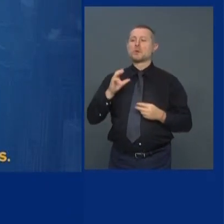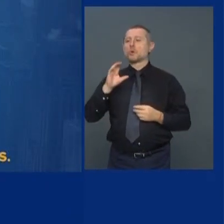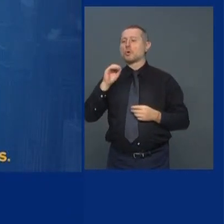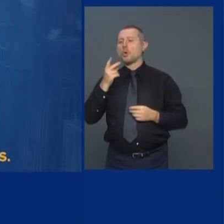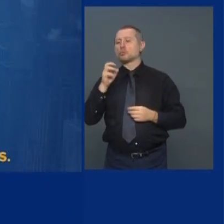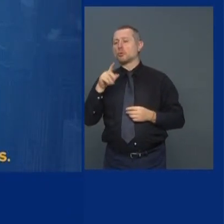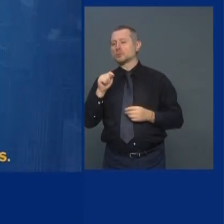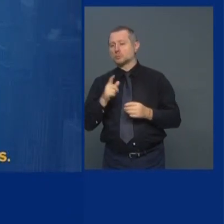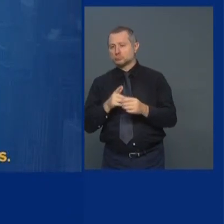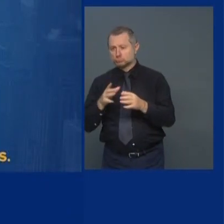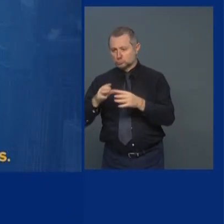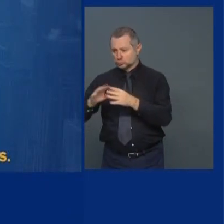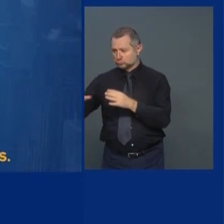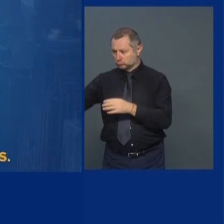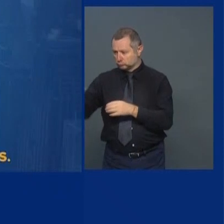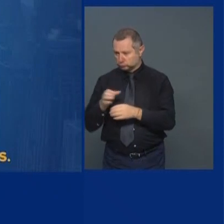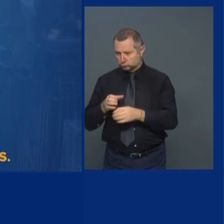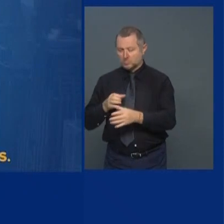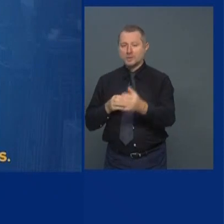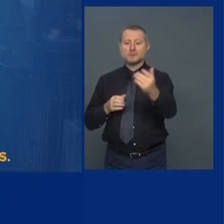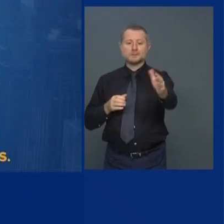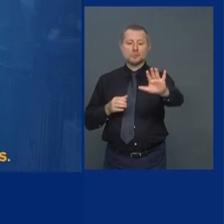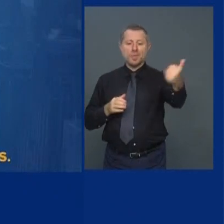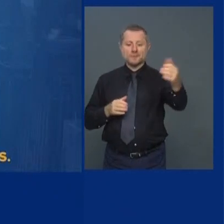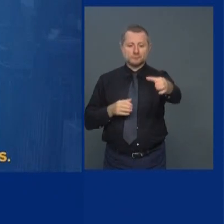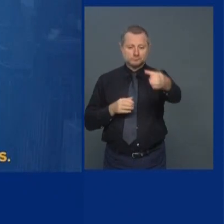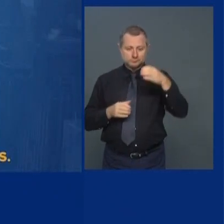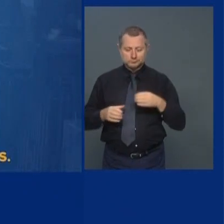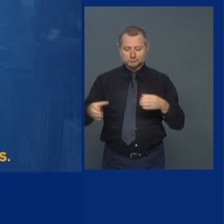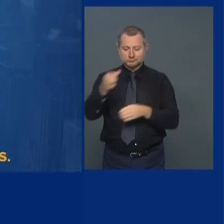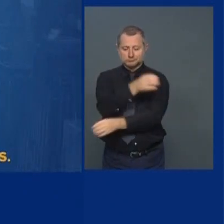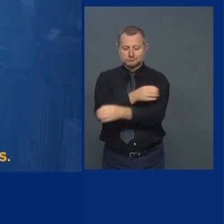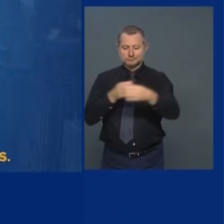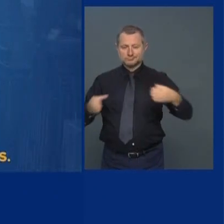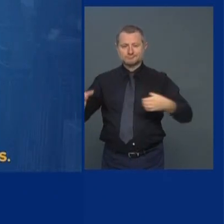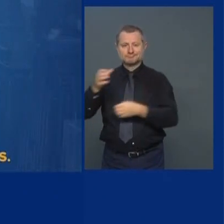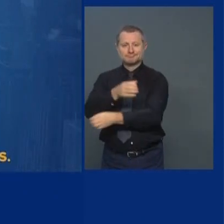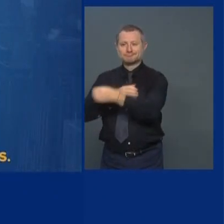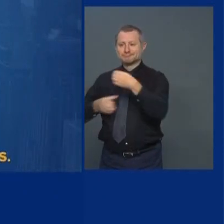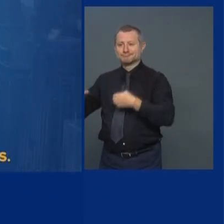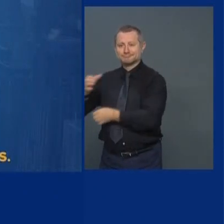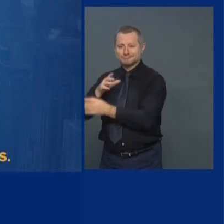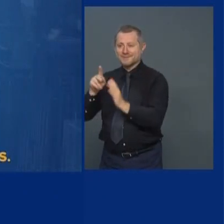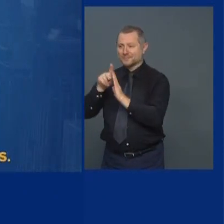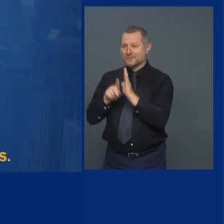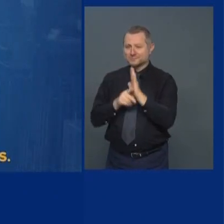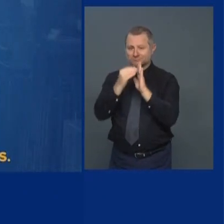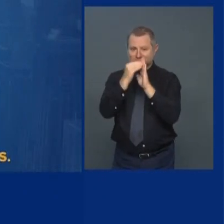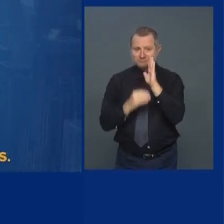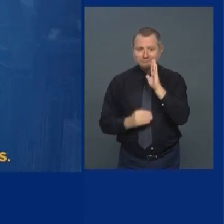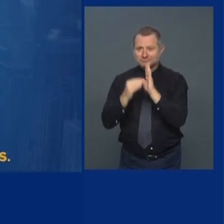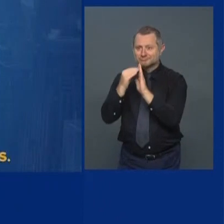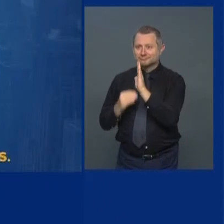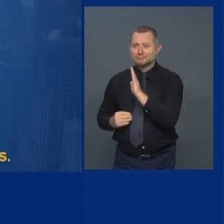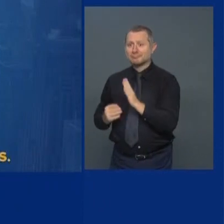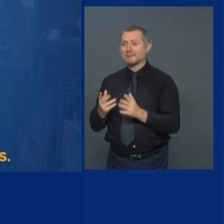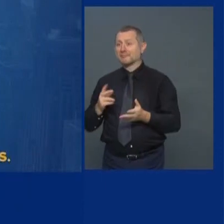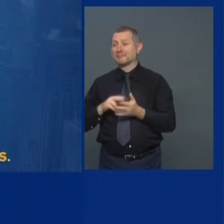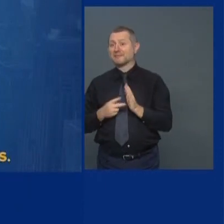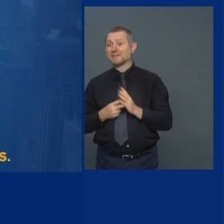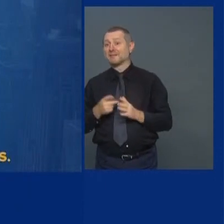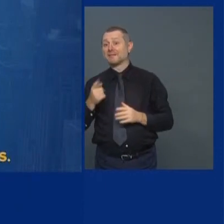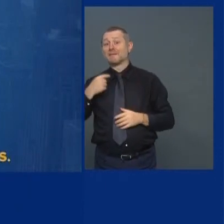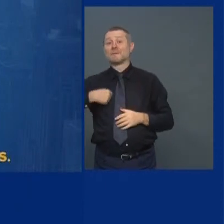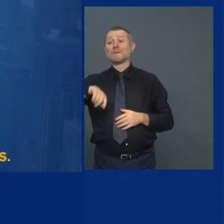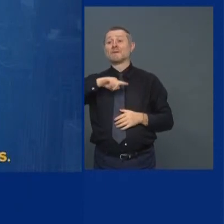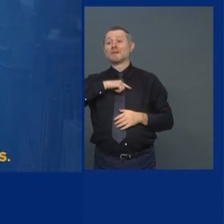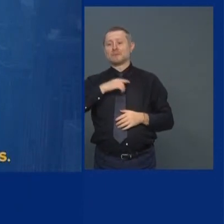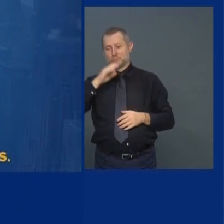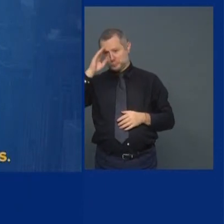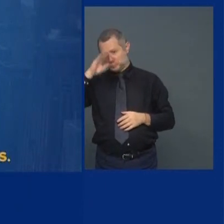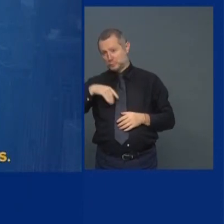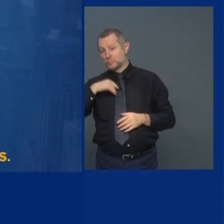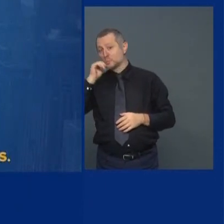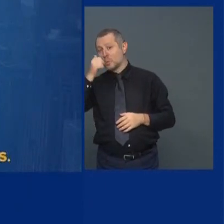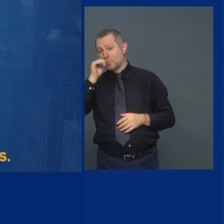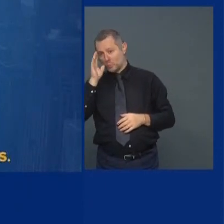TESTS AND -- WE WILL DO THIS --